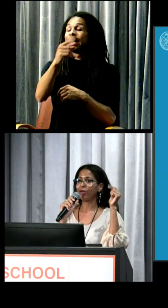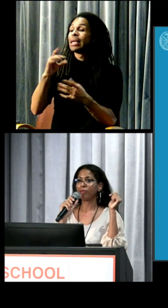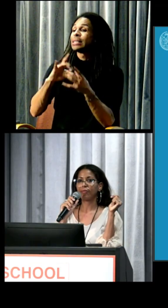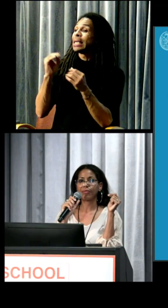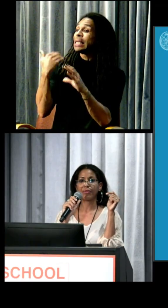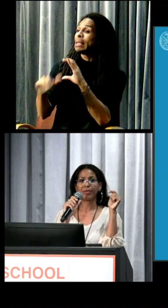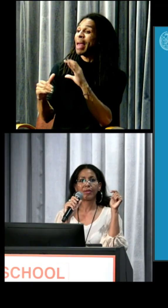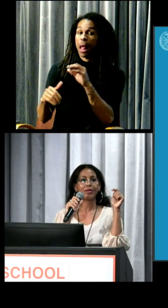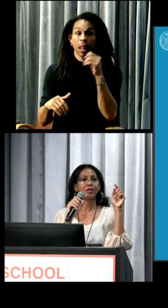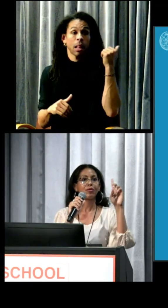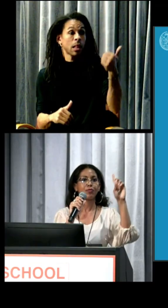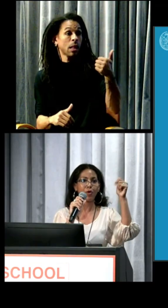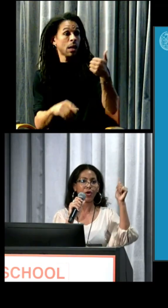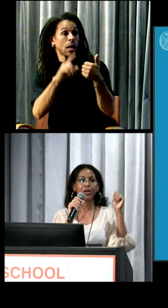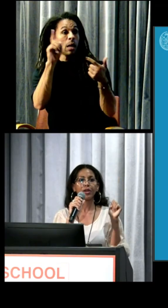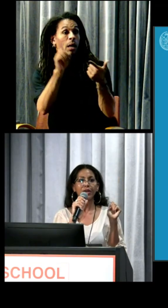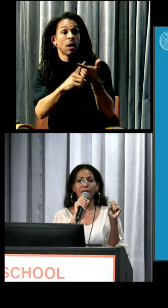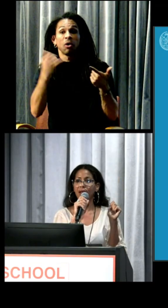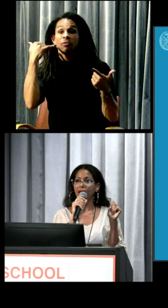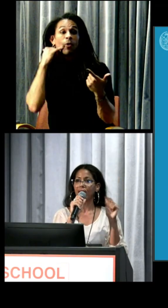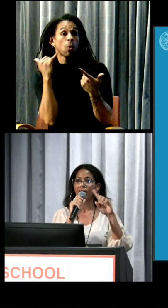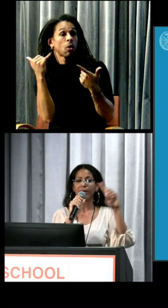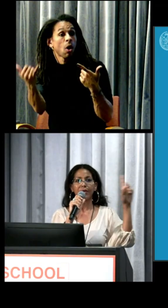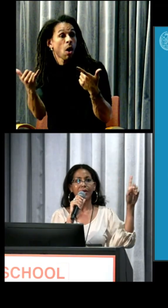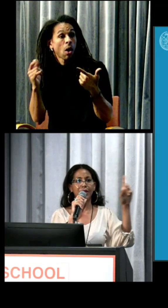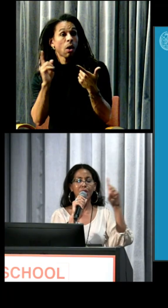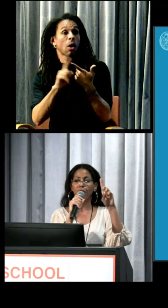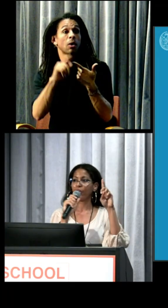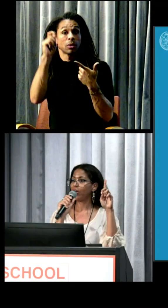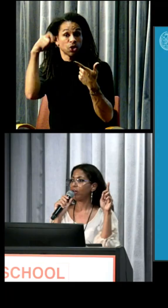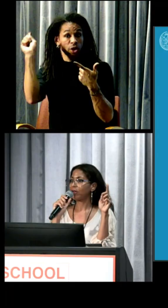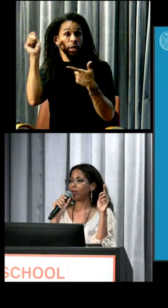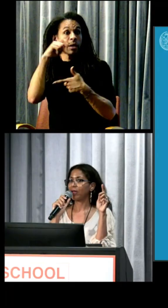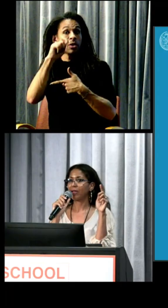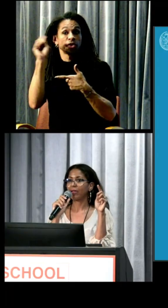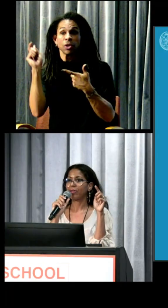comparing counts at different modes of transportation to the amount of supporting